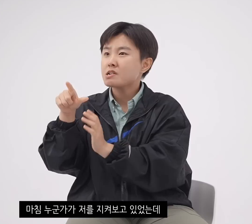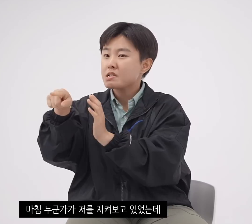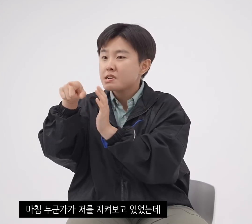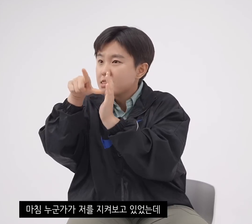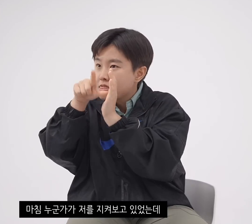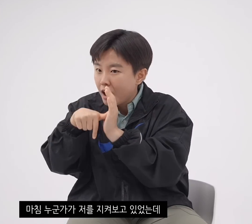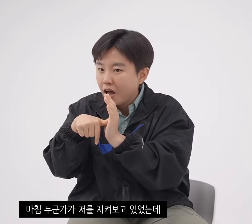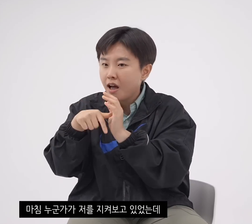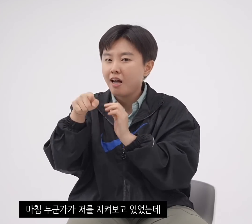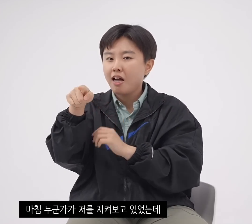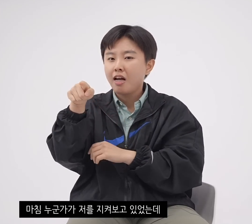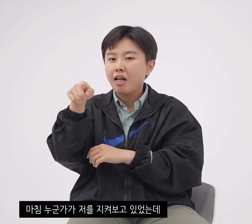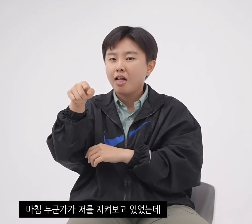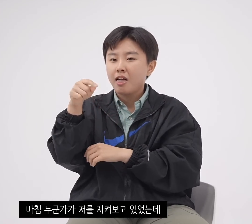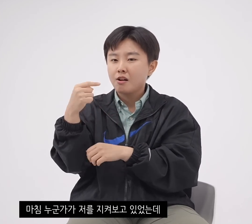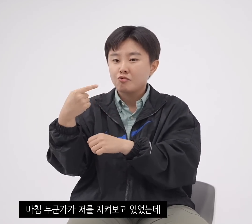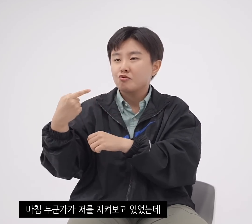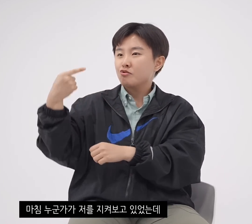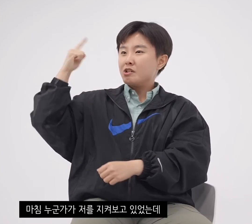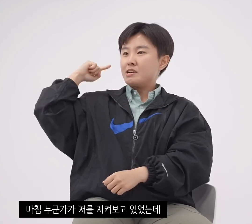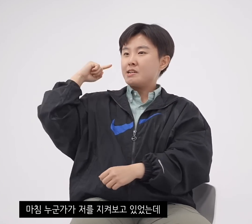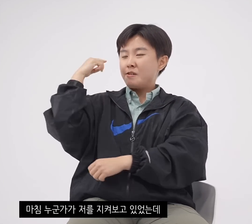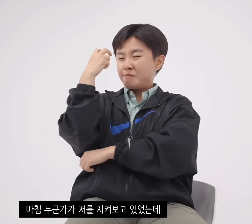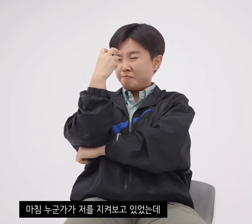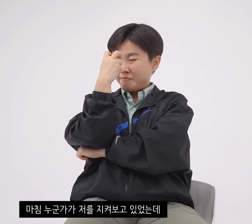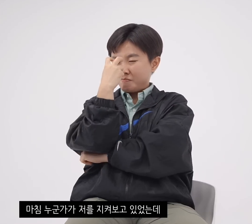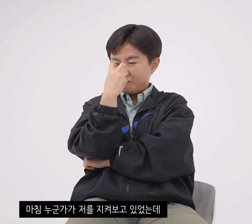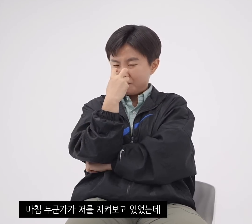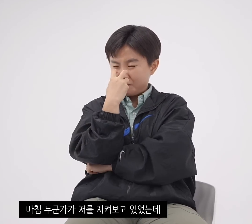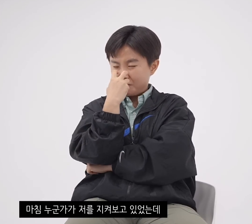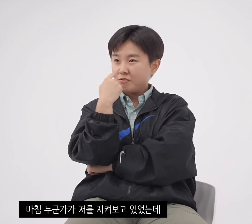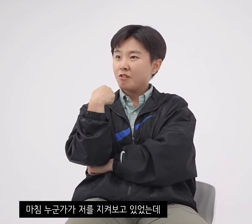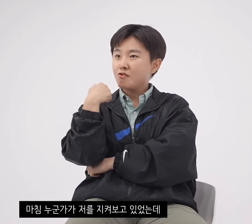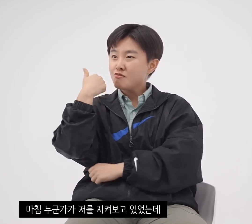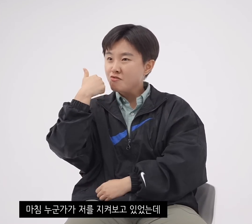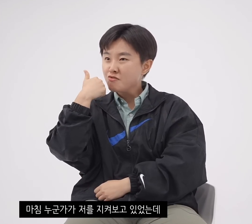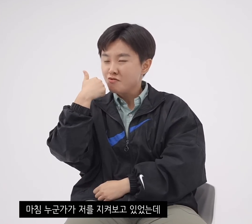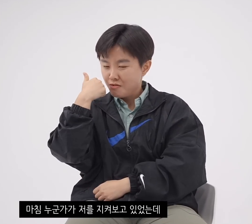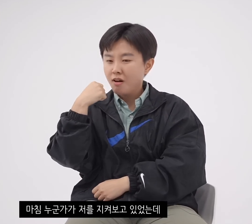That's when someone was watching me.